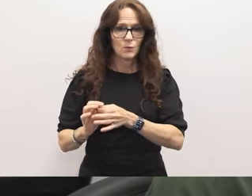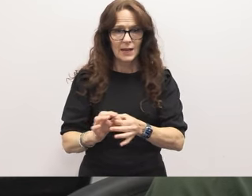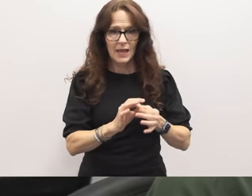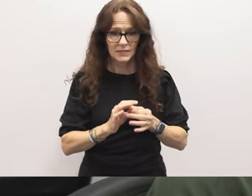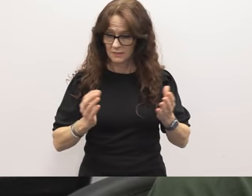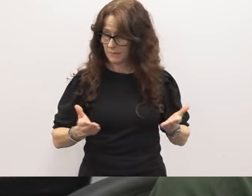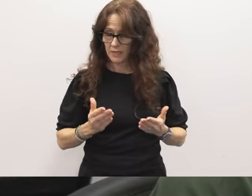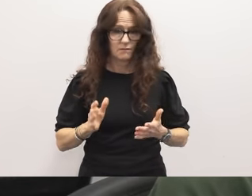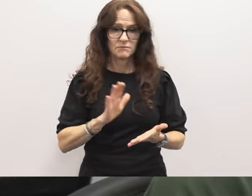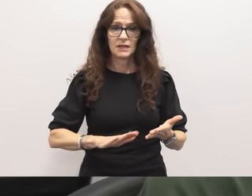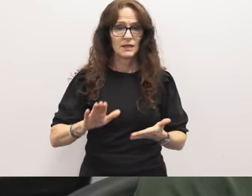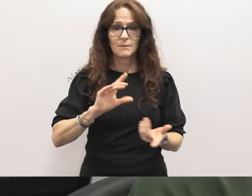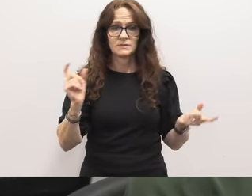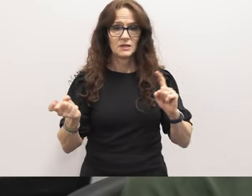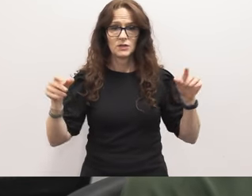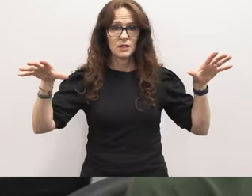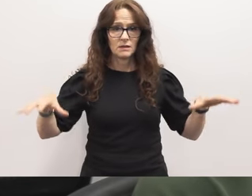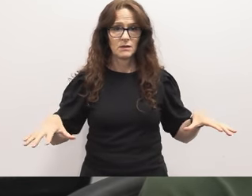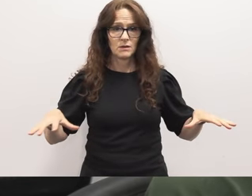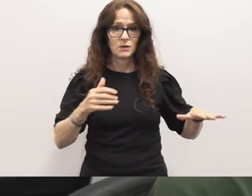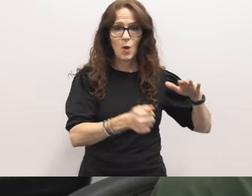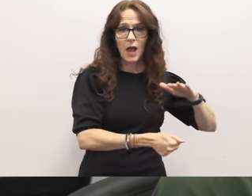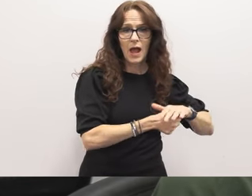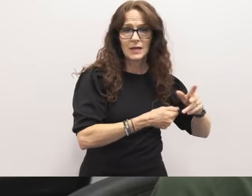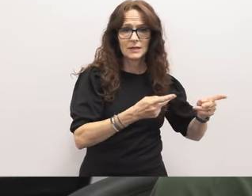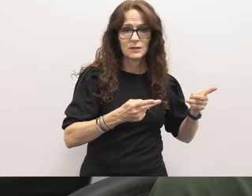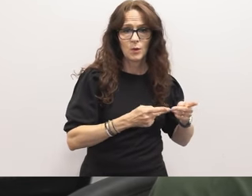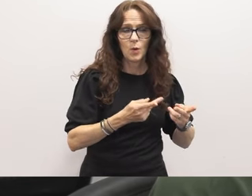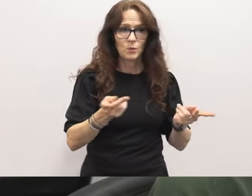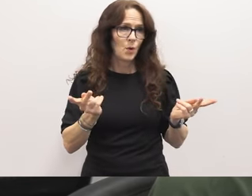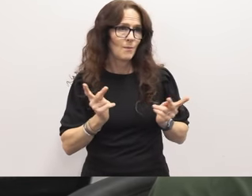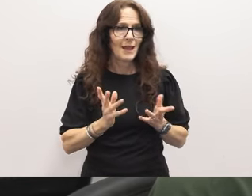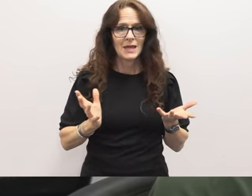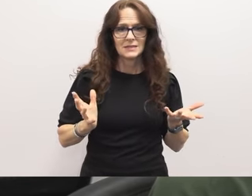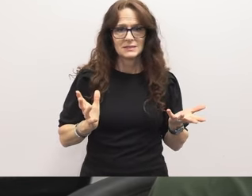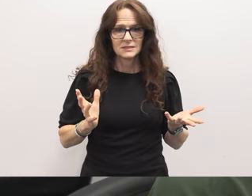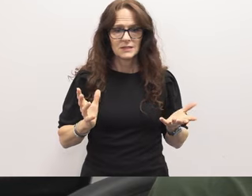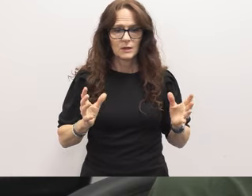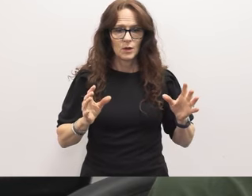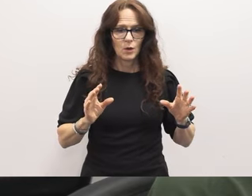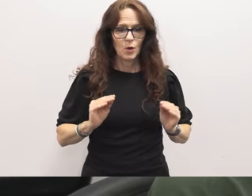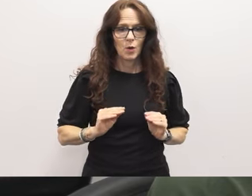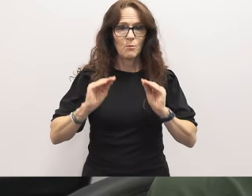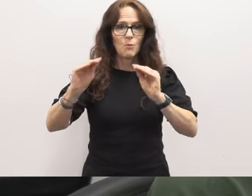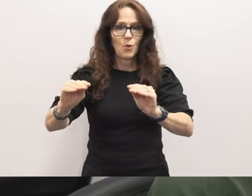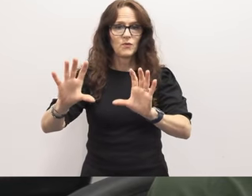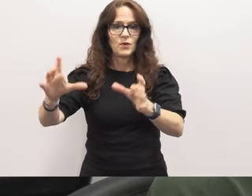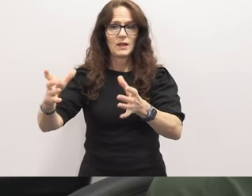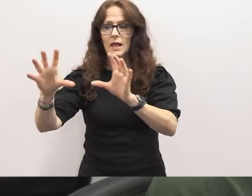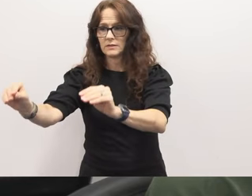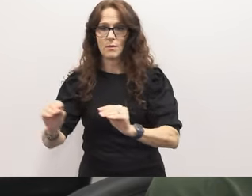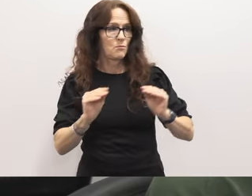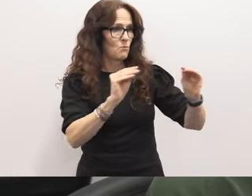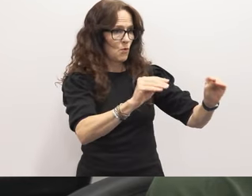The campus isn't gonna change. There's no hiding spots. There's no place where, you know, we're gonna move your class to here and move your class to there